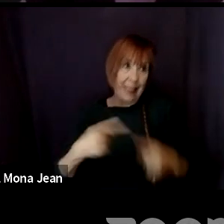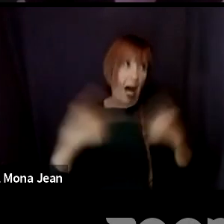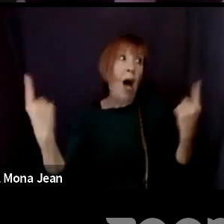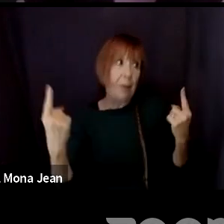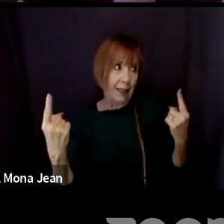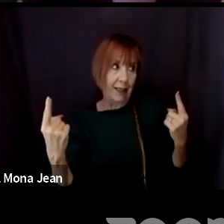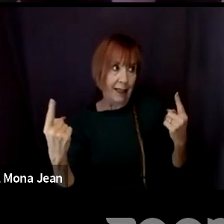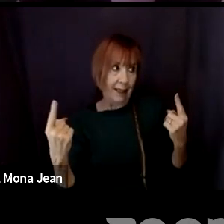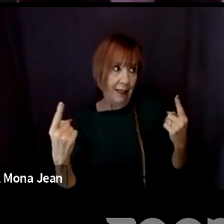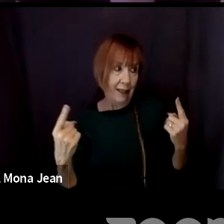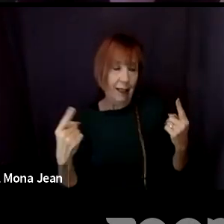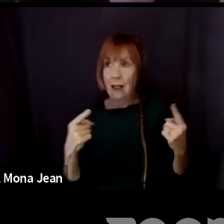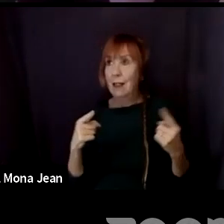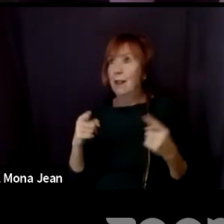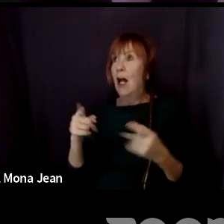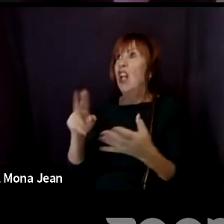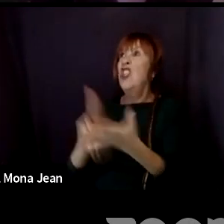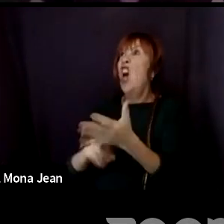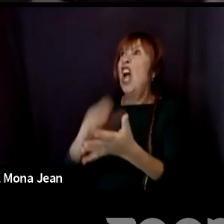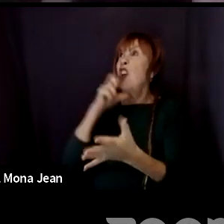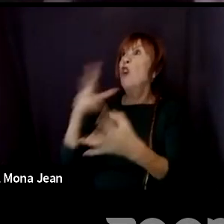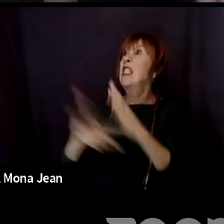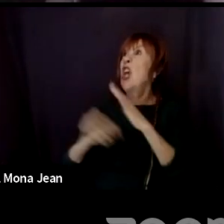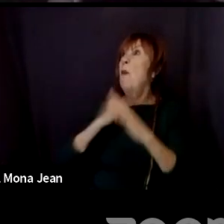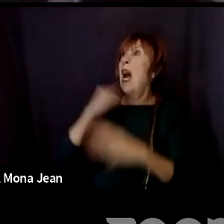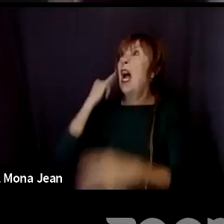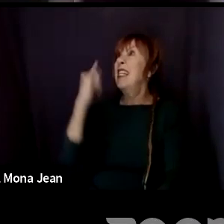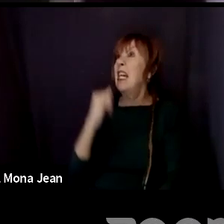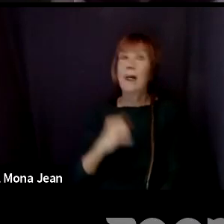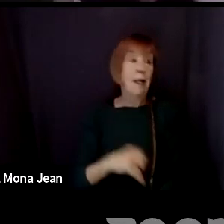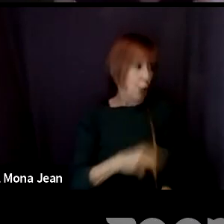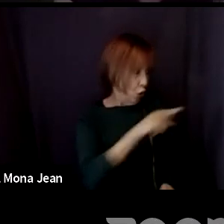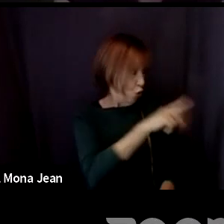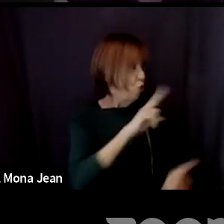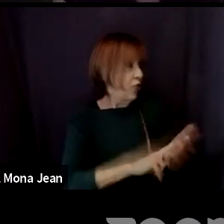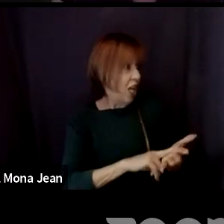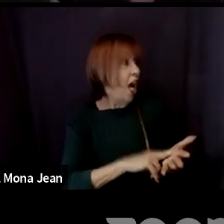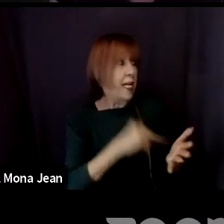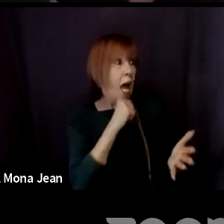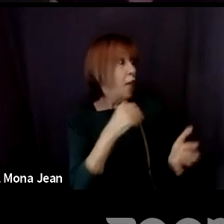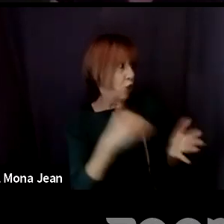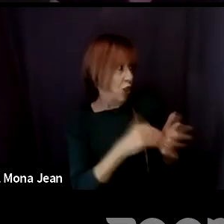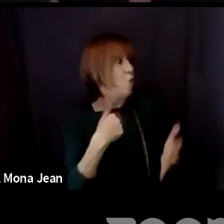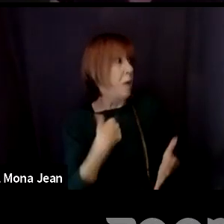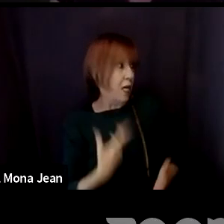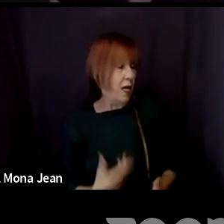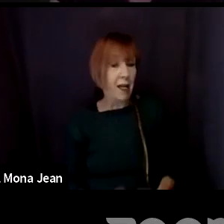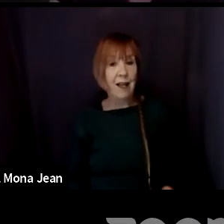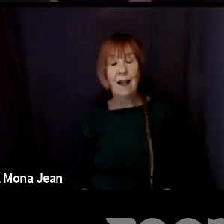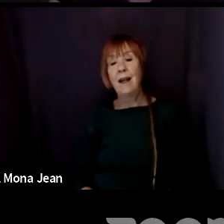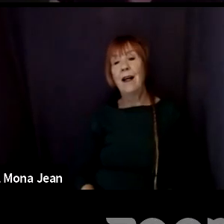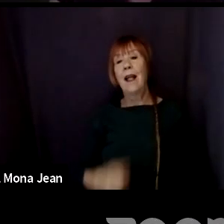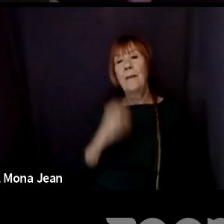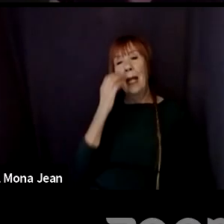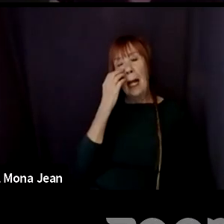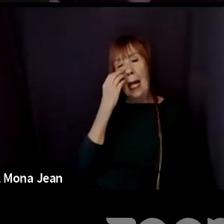(chuckles) if you're the person you're handing your script to, has any sway in the industry or any money,